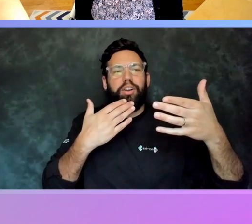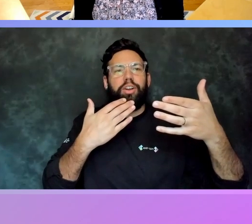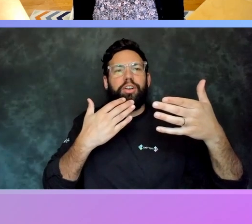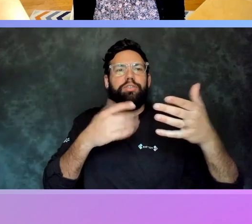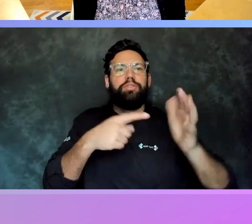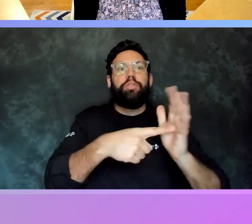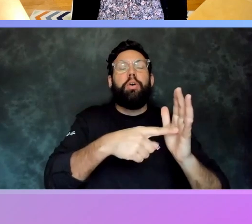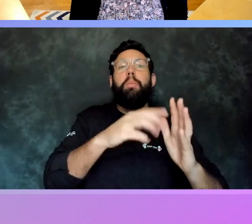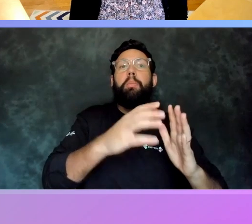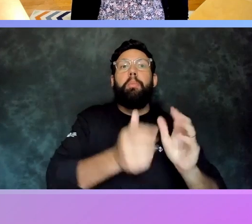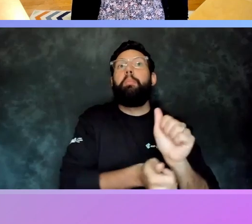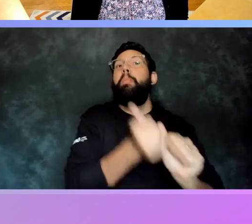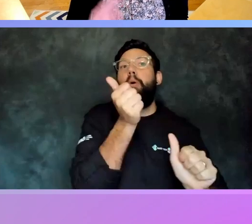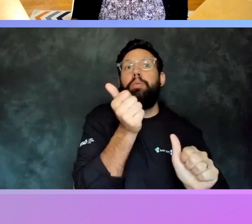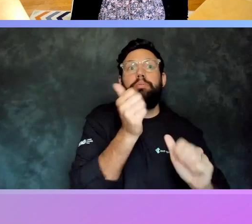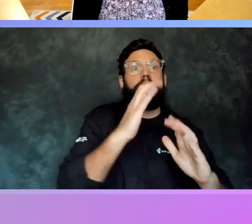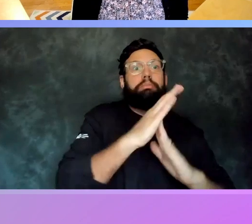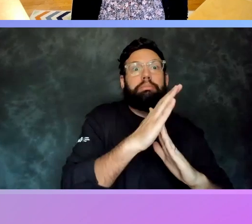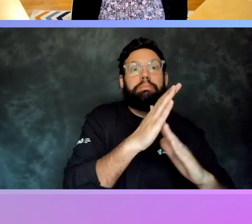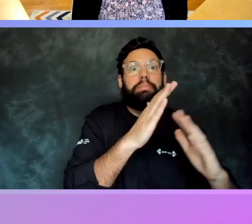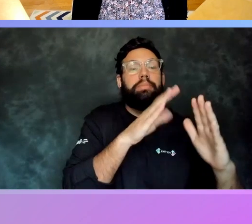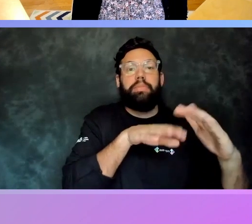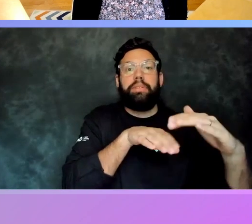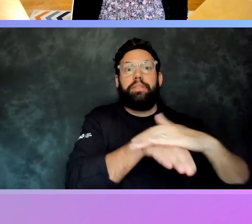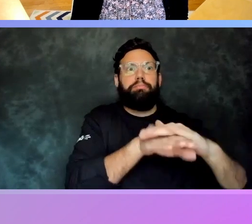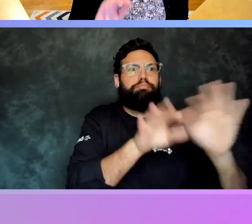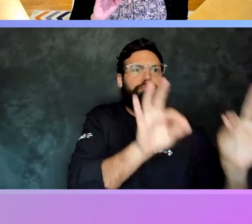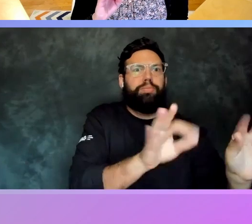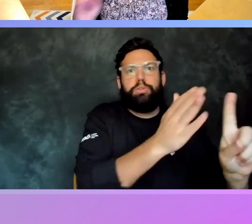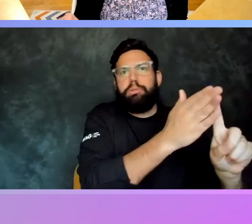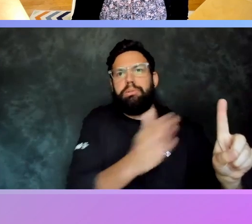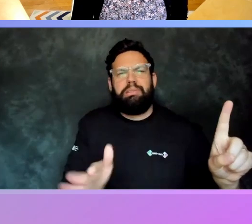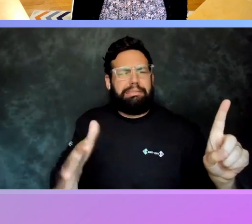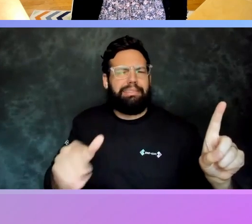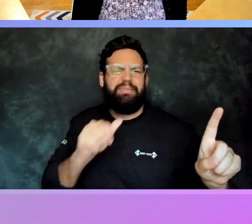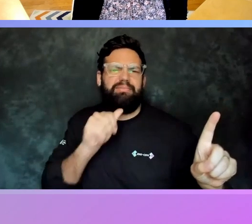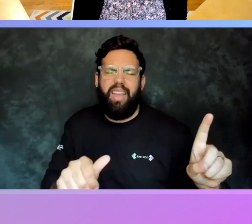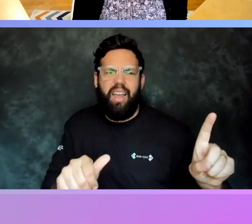one. I'm a huge fan of TPG I color